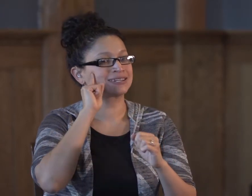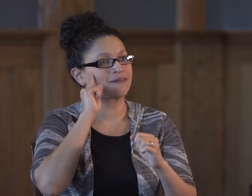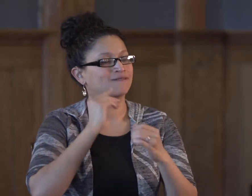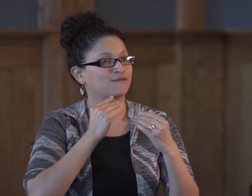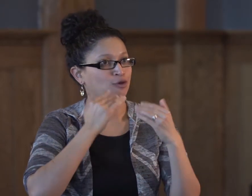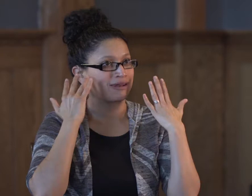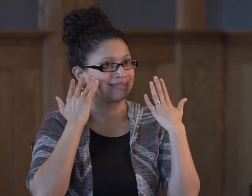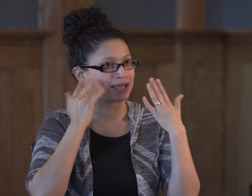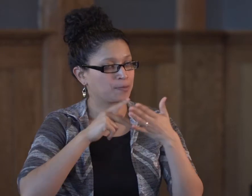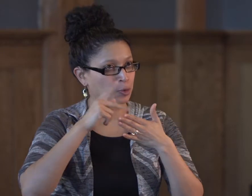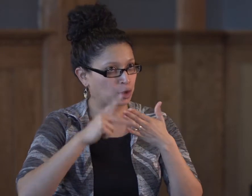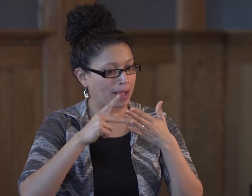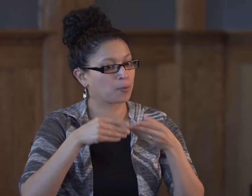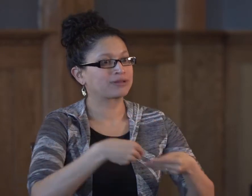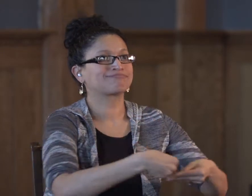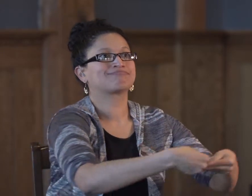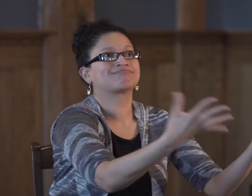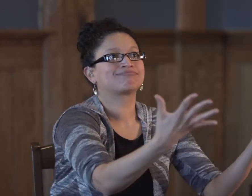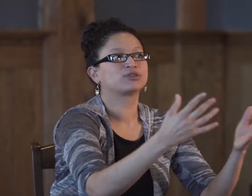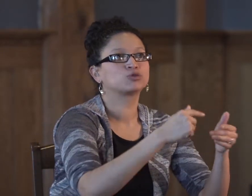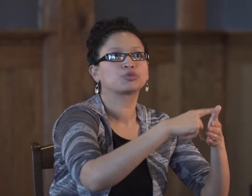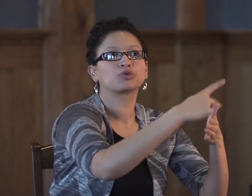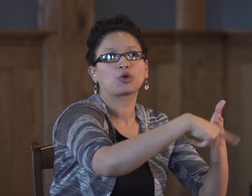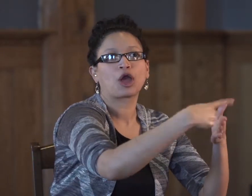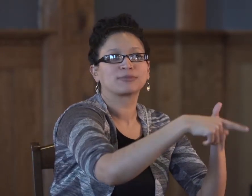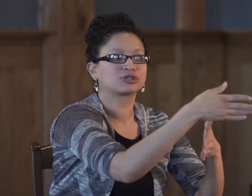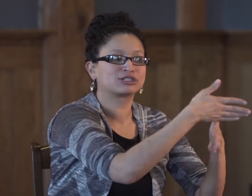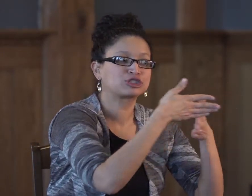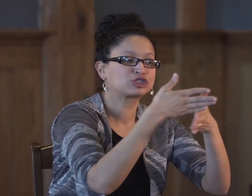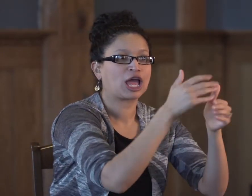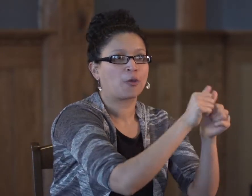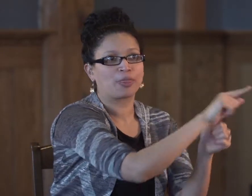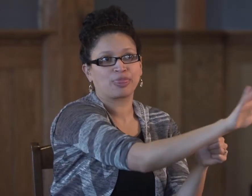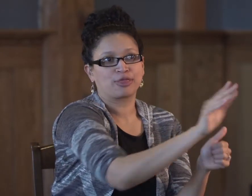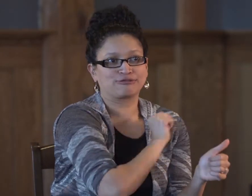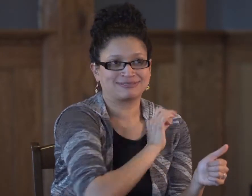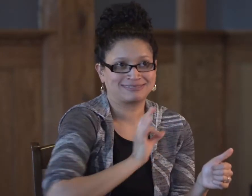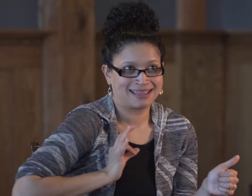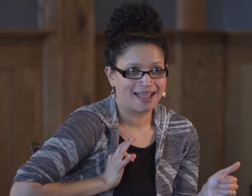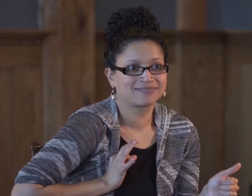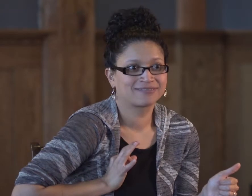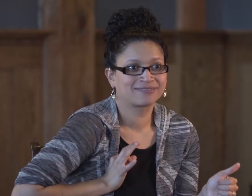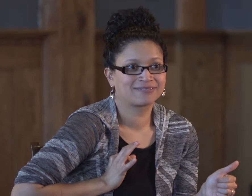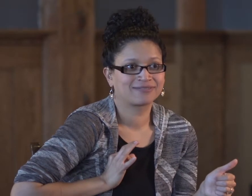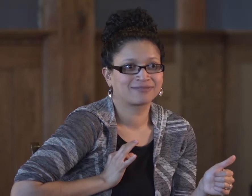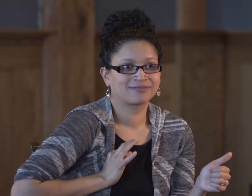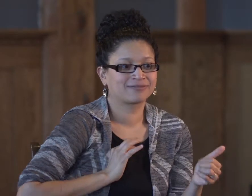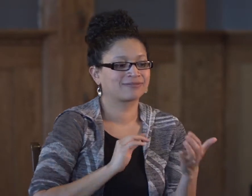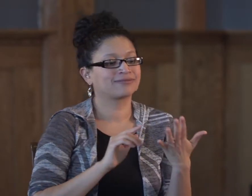are available, and we are happy to distribute those to programs and staff at those programs